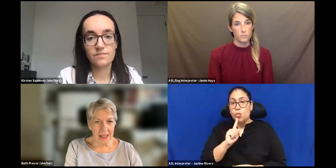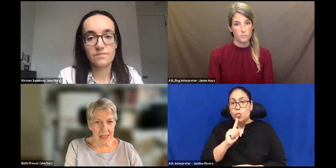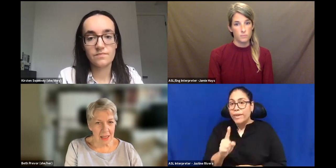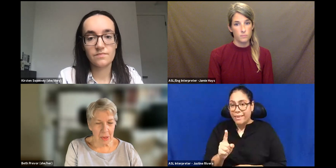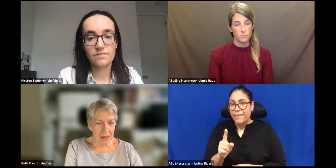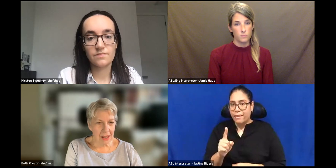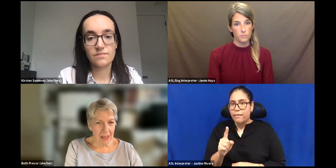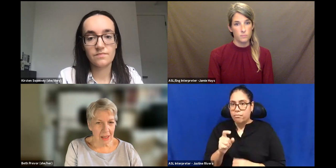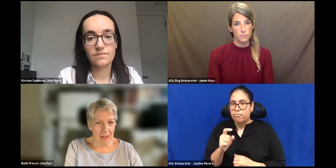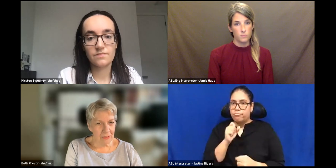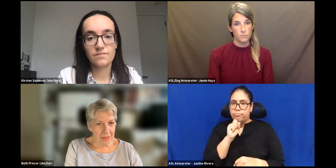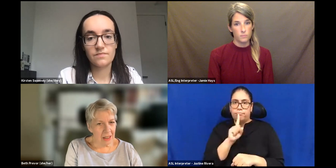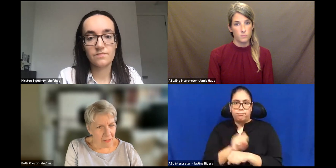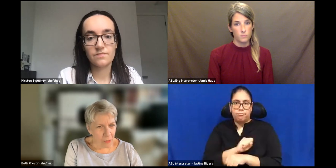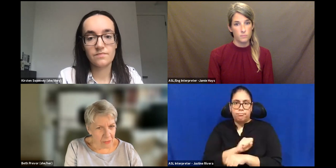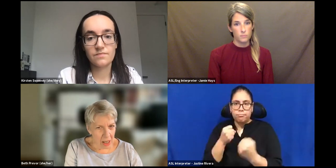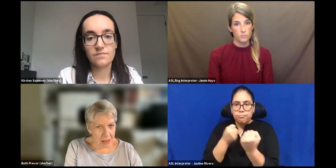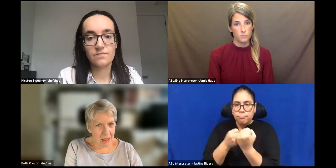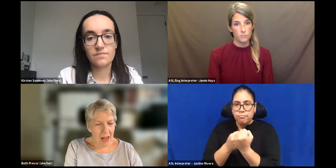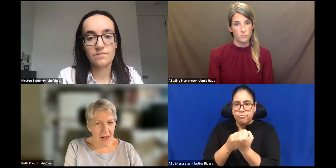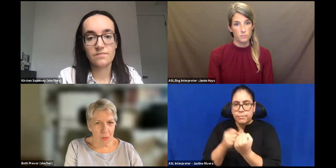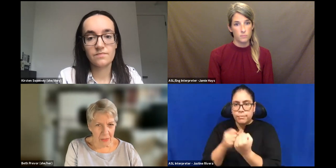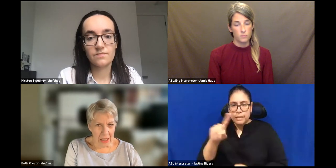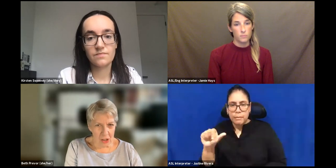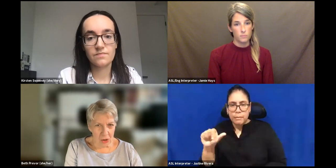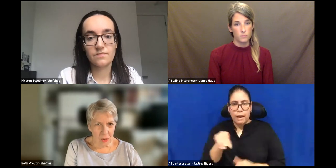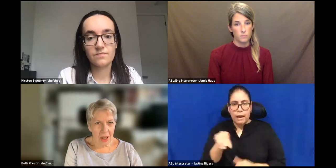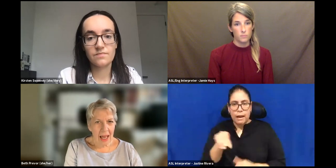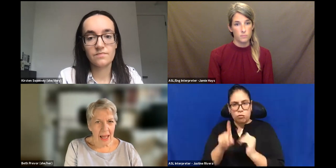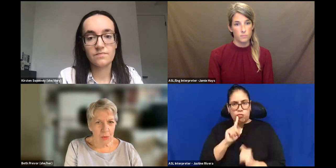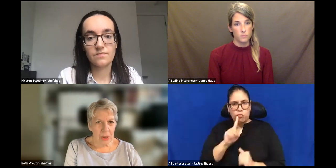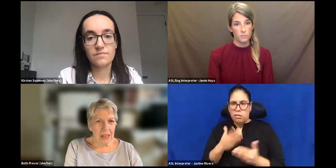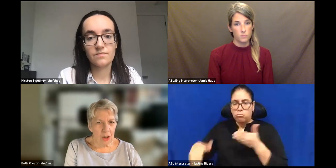accessibility in the forefront of what they do, and really